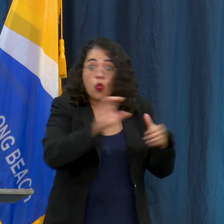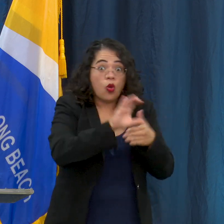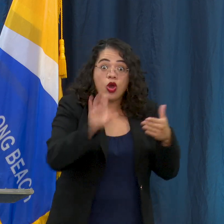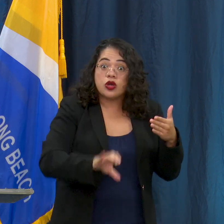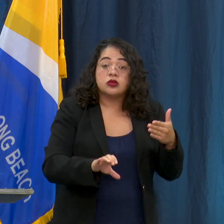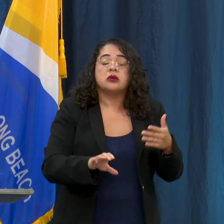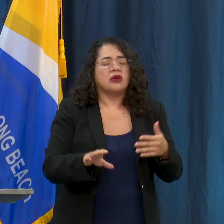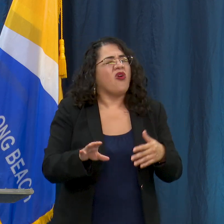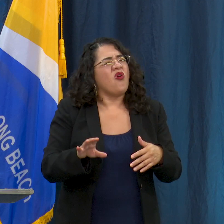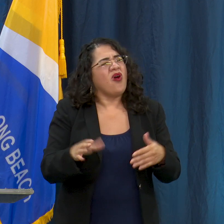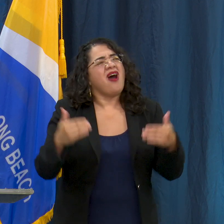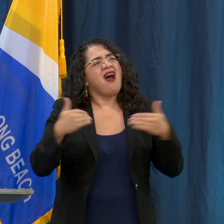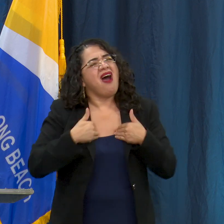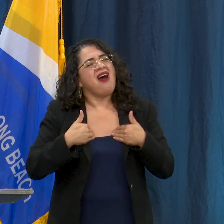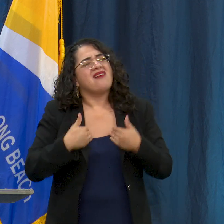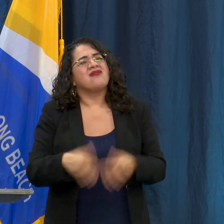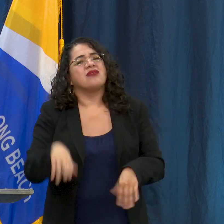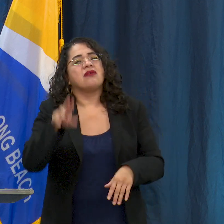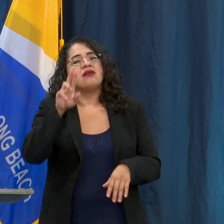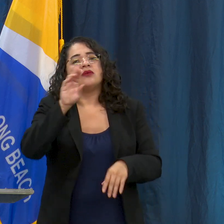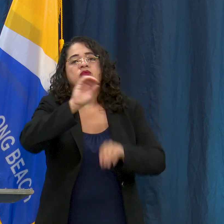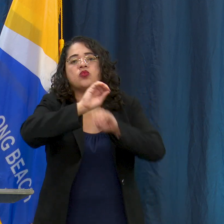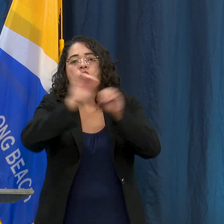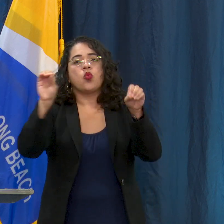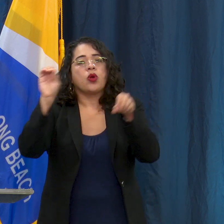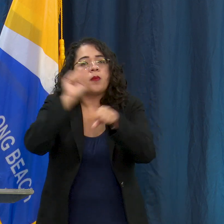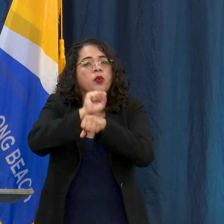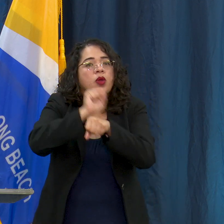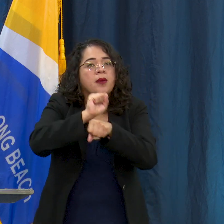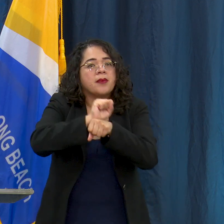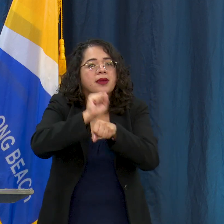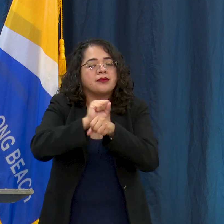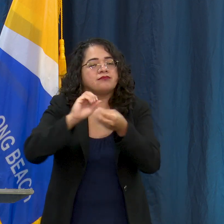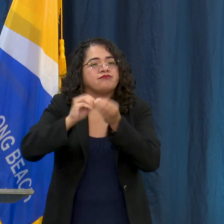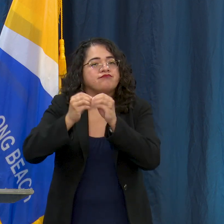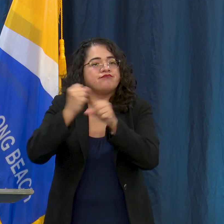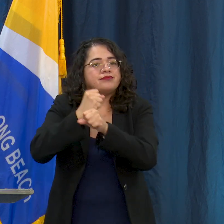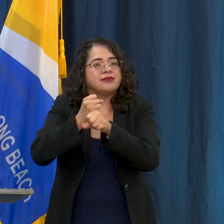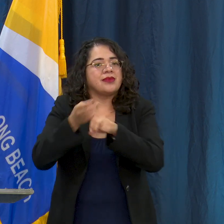years. Unemployment of course has gone up, businesses had to close down, as we